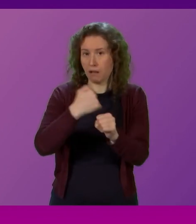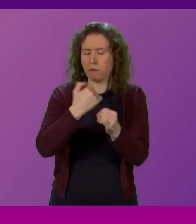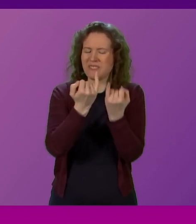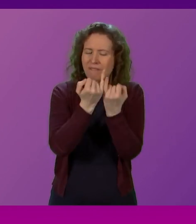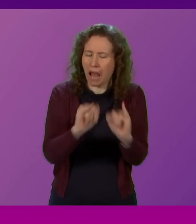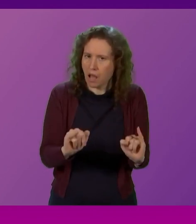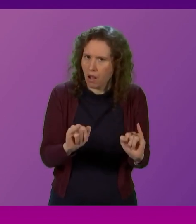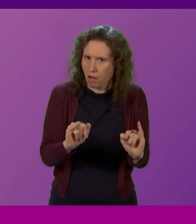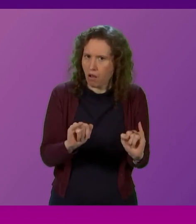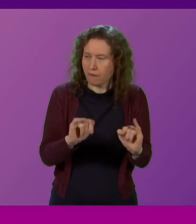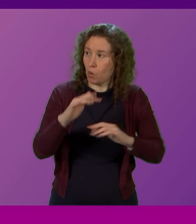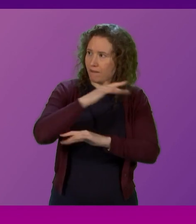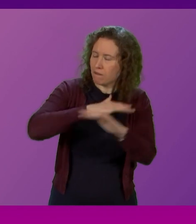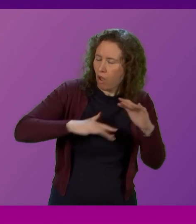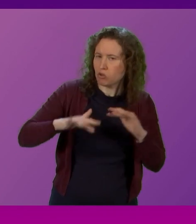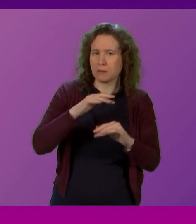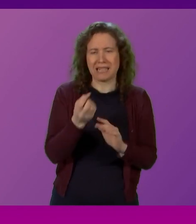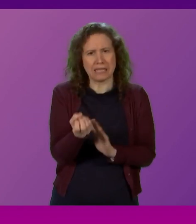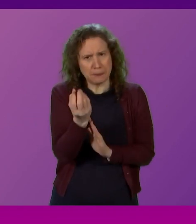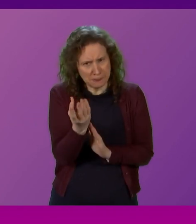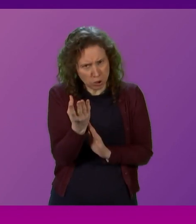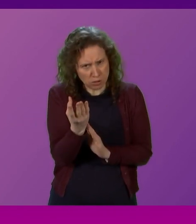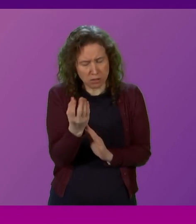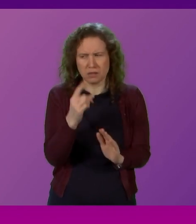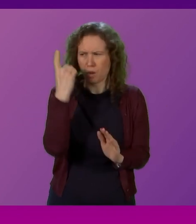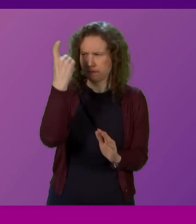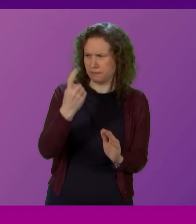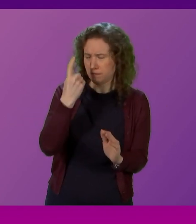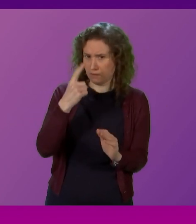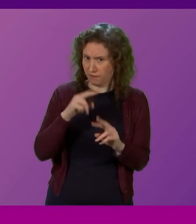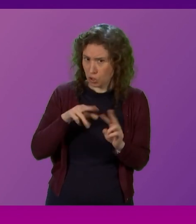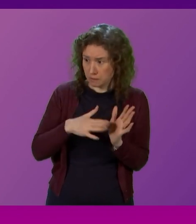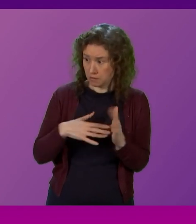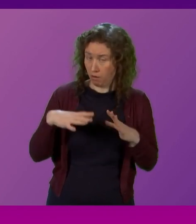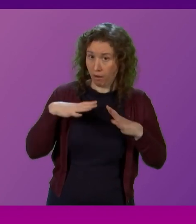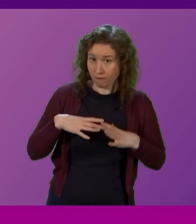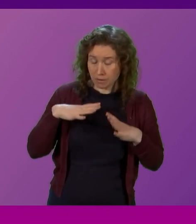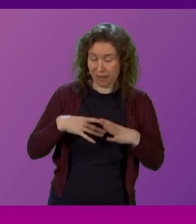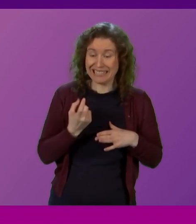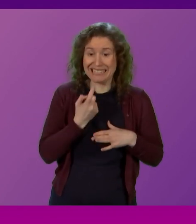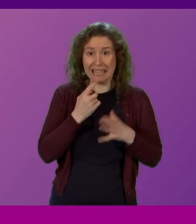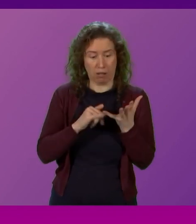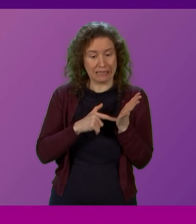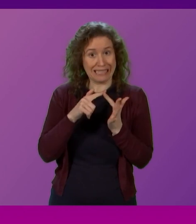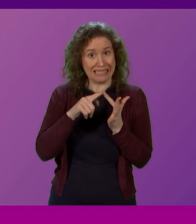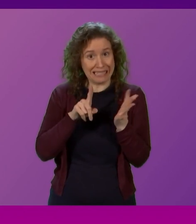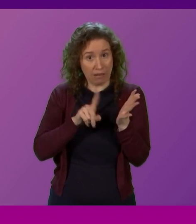the environment and emissions. Is the First Minister comfortable that the steel for those two ferries is coming not